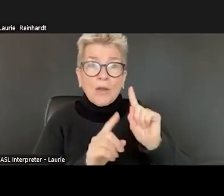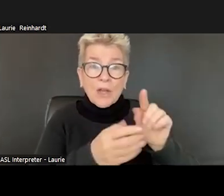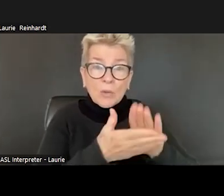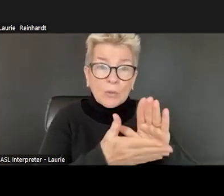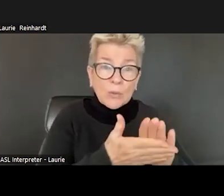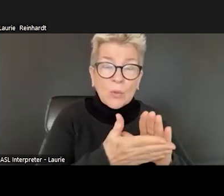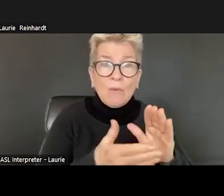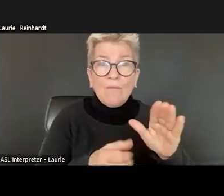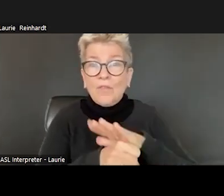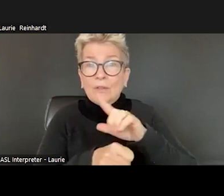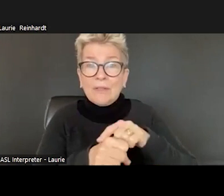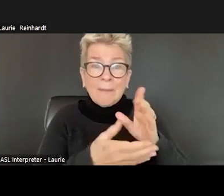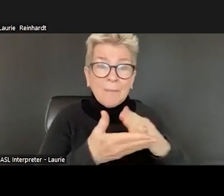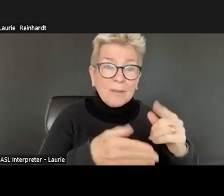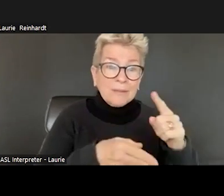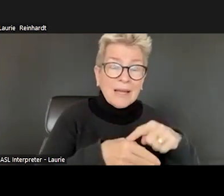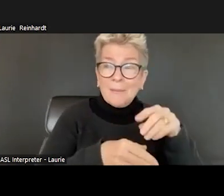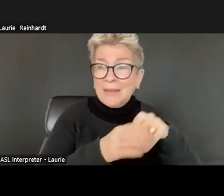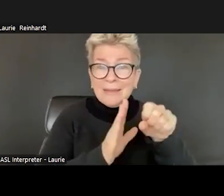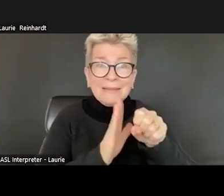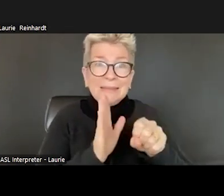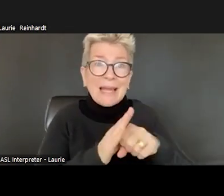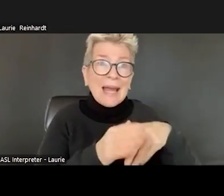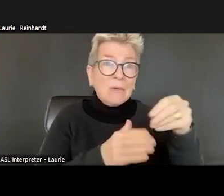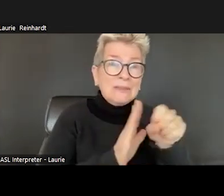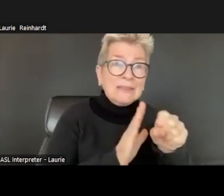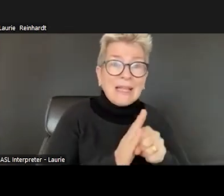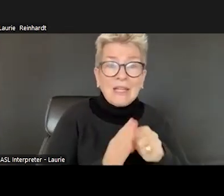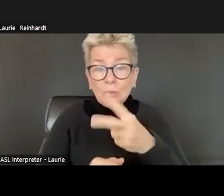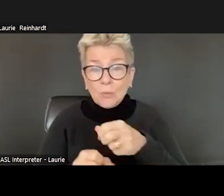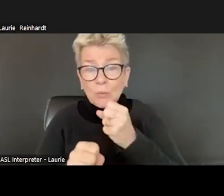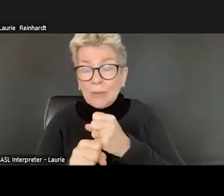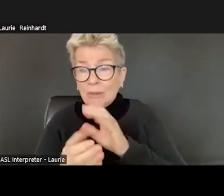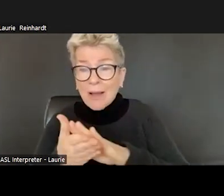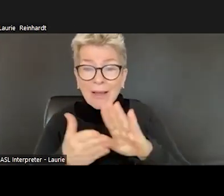out of state, 2-year versus 4-year, or any of these educational attainment outcomes are